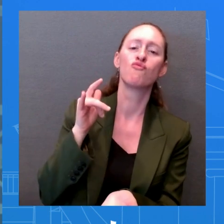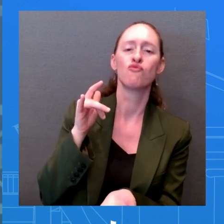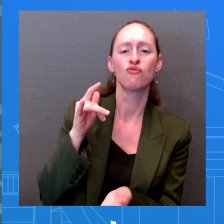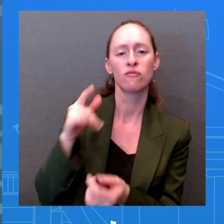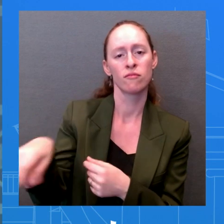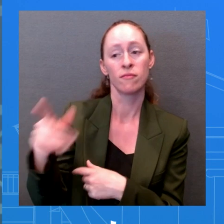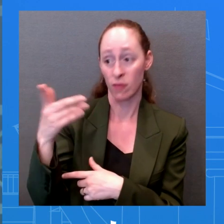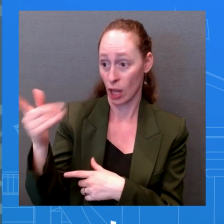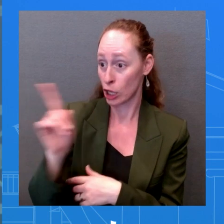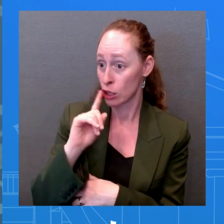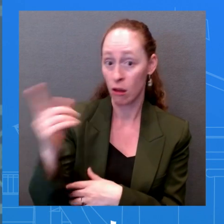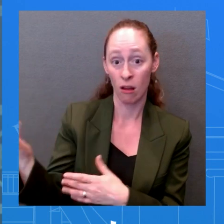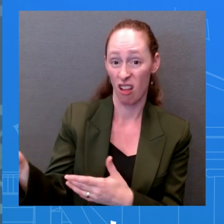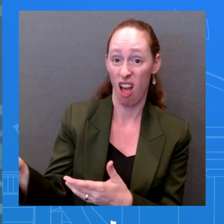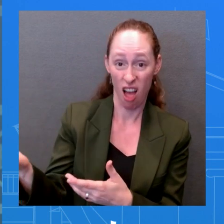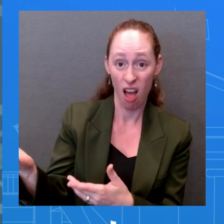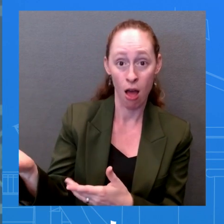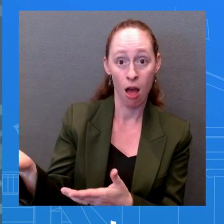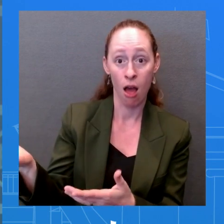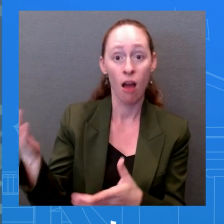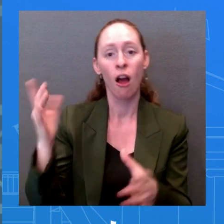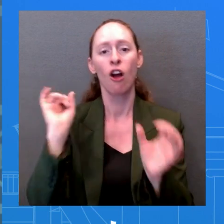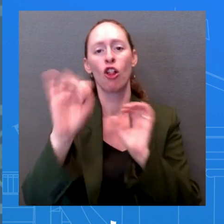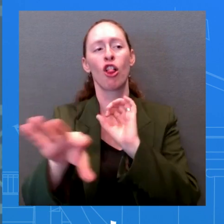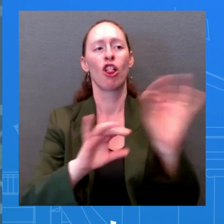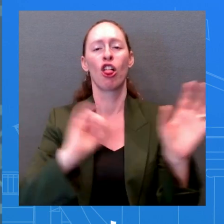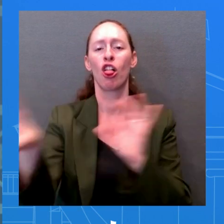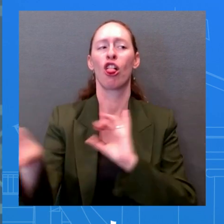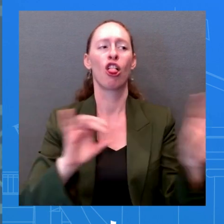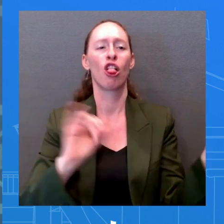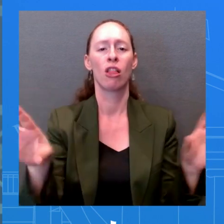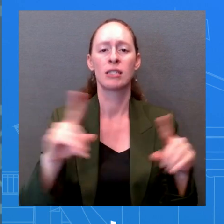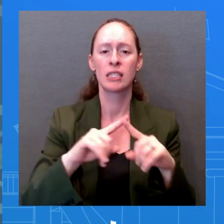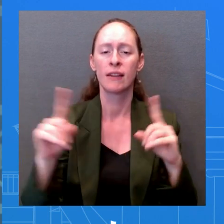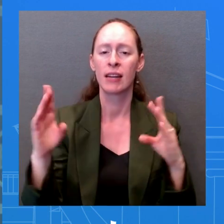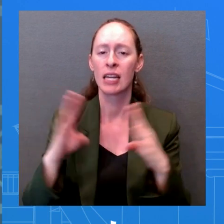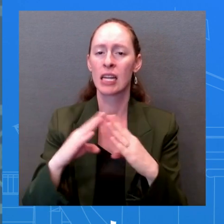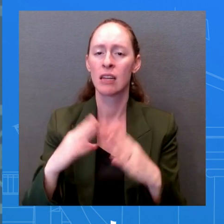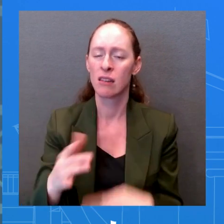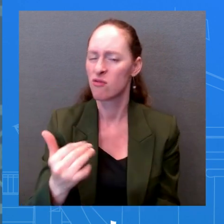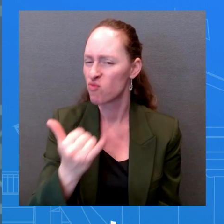And remember, these are people who are fleeing communism, who are fleeing hardship.